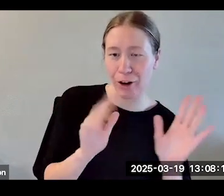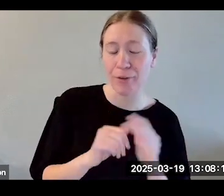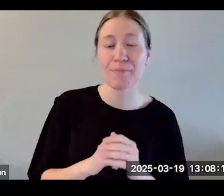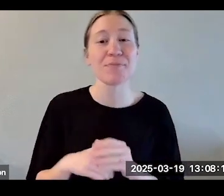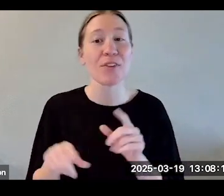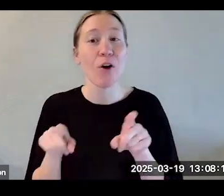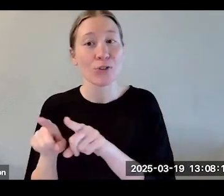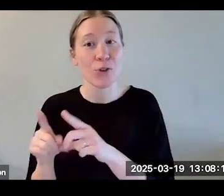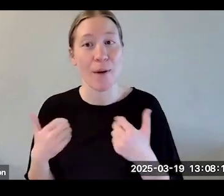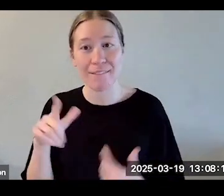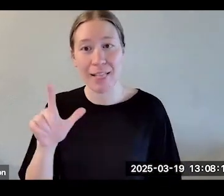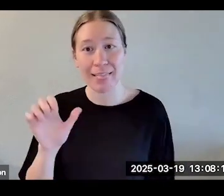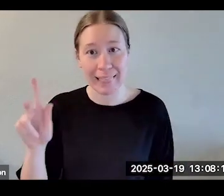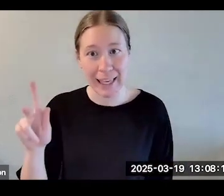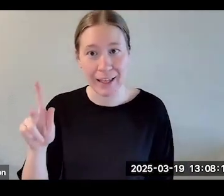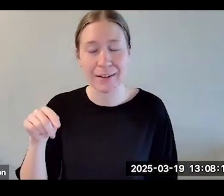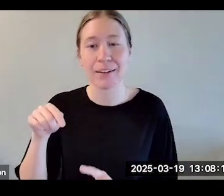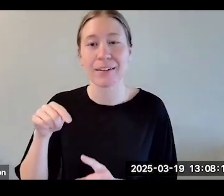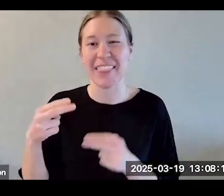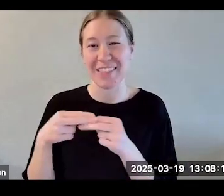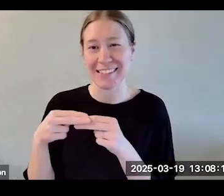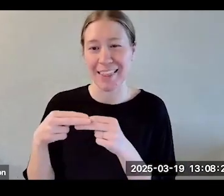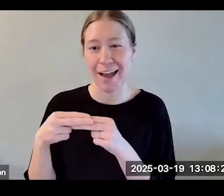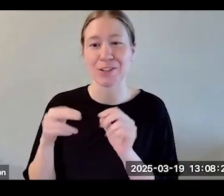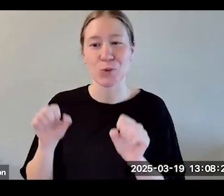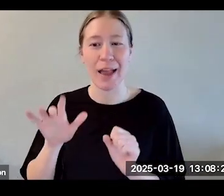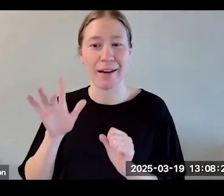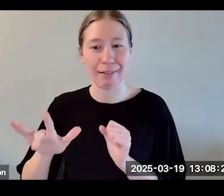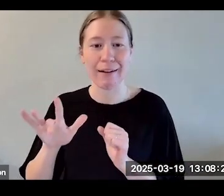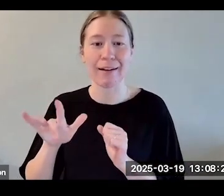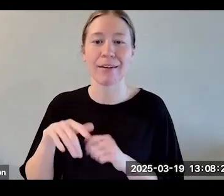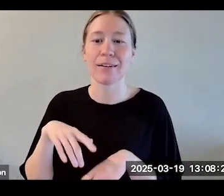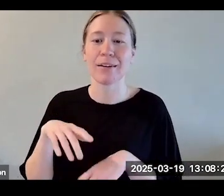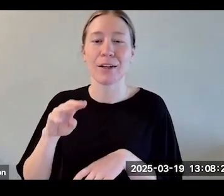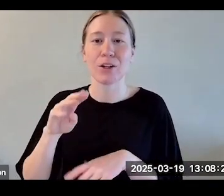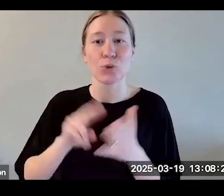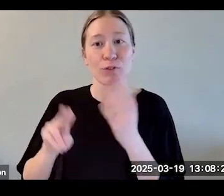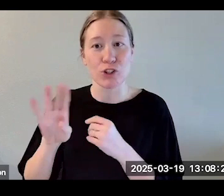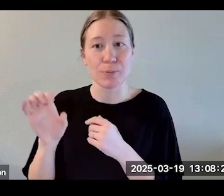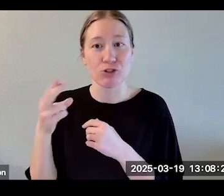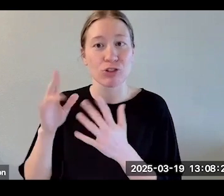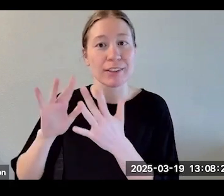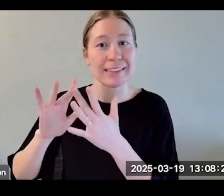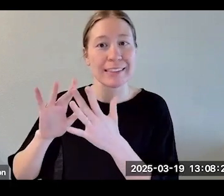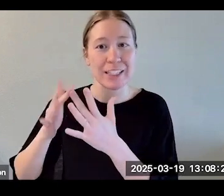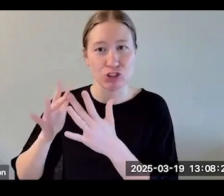to the University of Michigan's Digital Accessibility site, where we have a color contrast guide